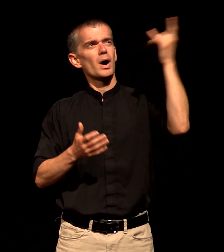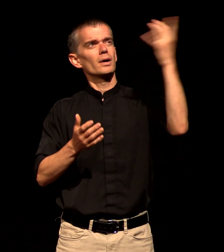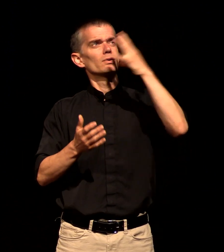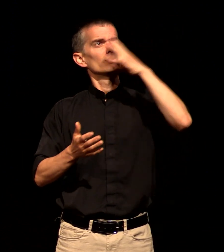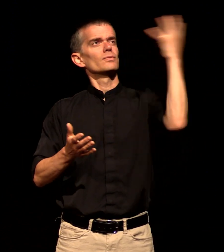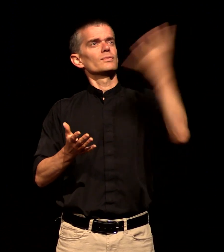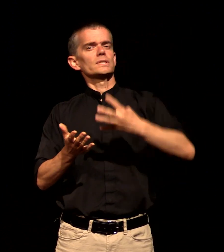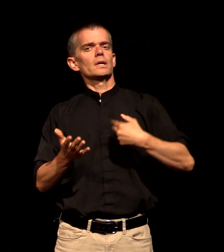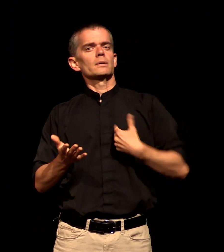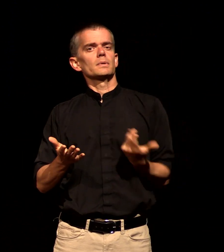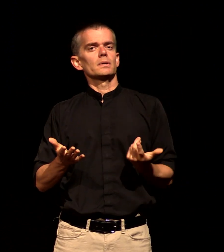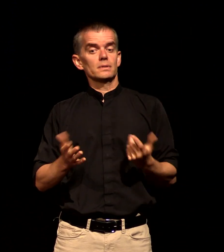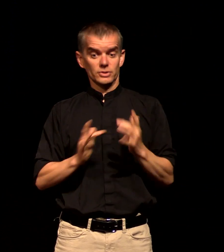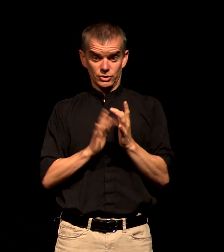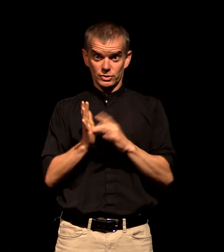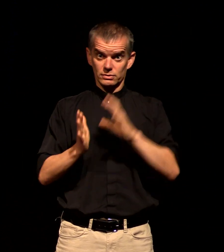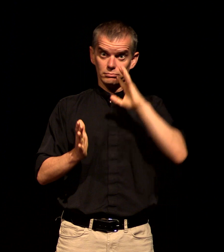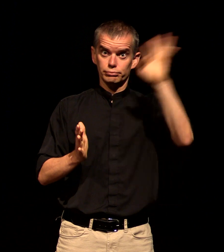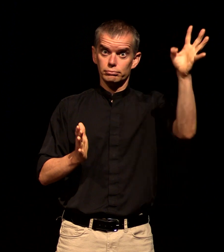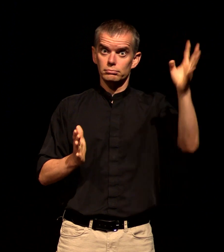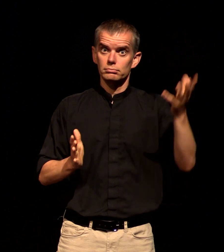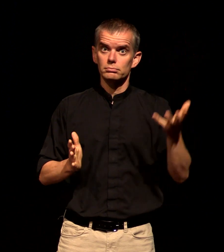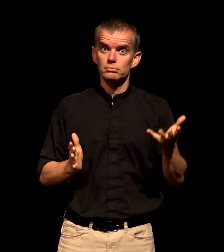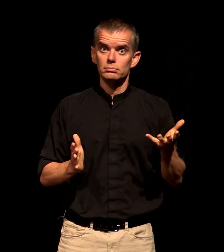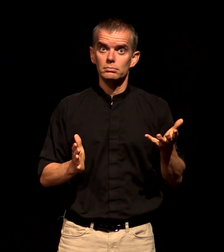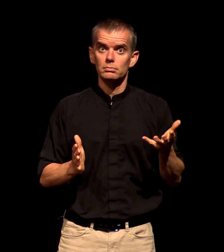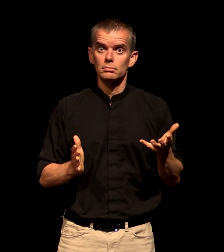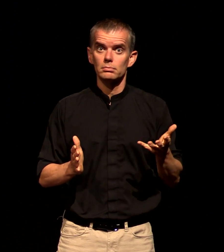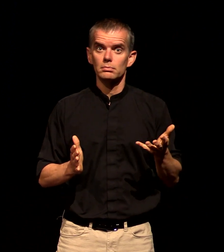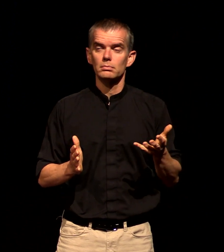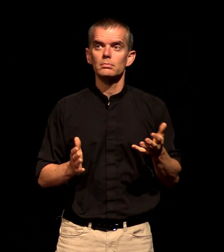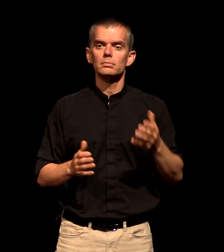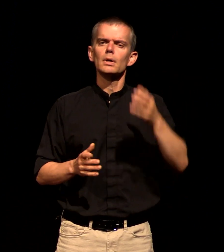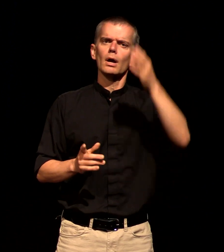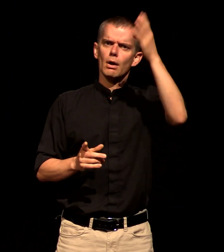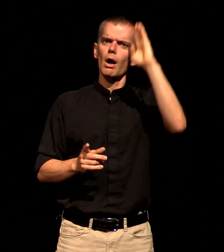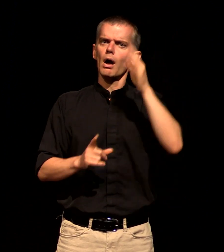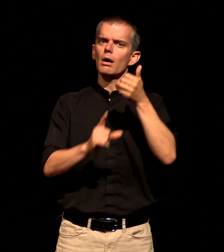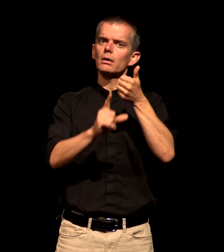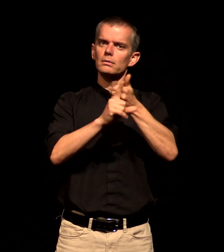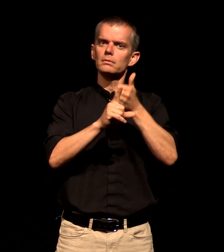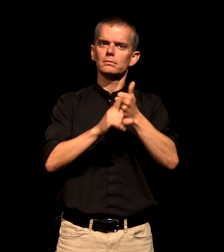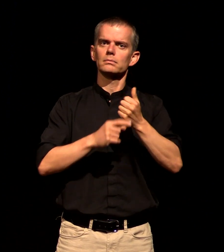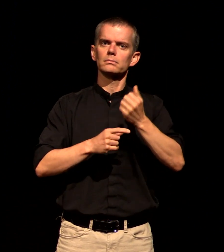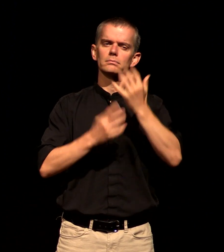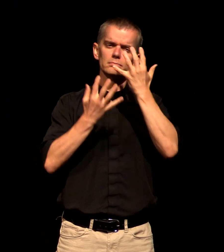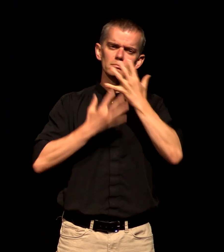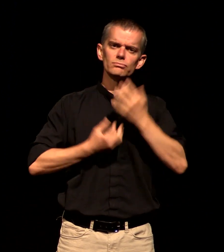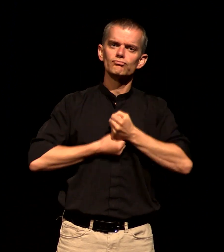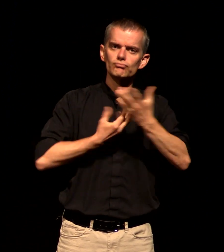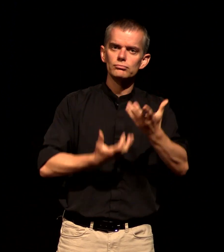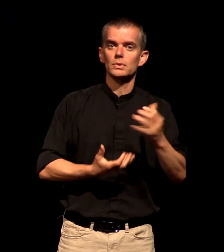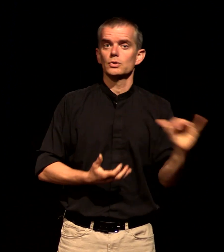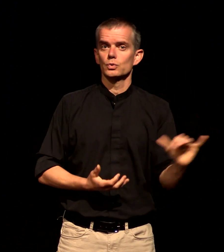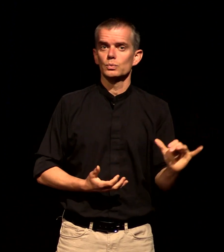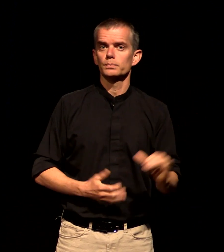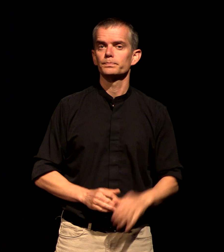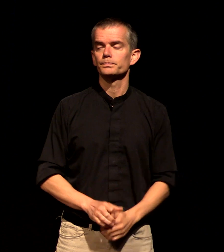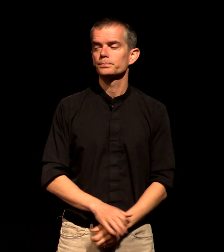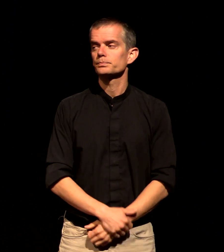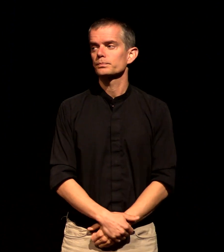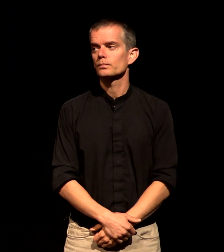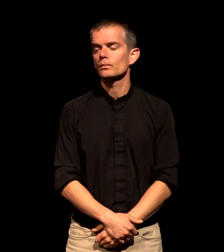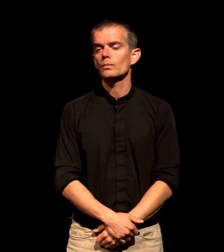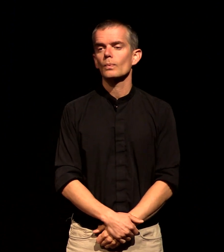forsaken me? You see God, laments, too. What do you do